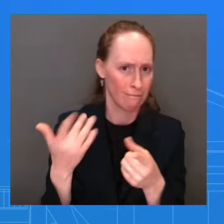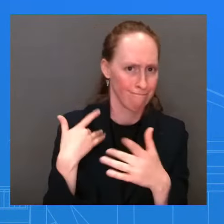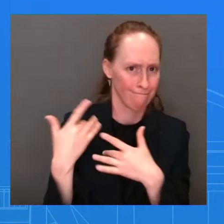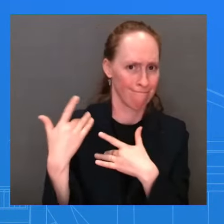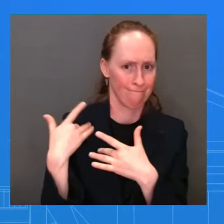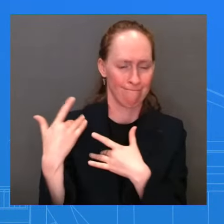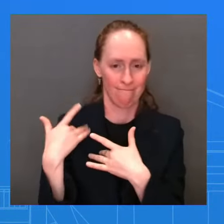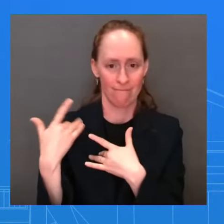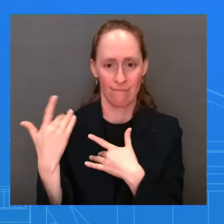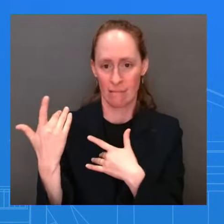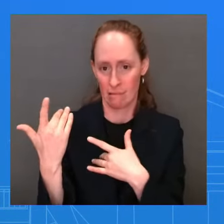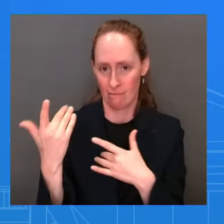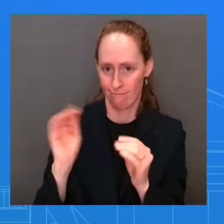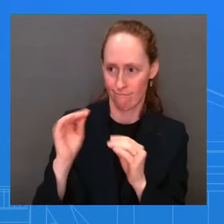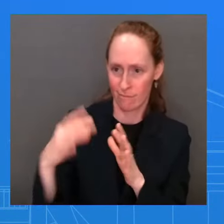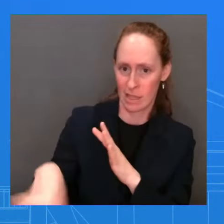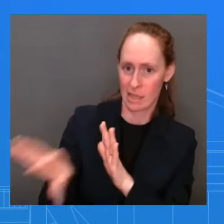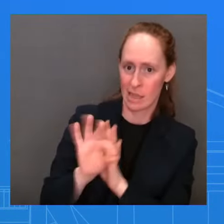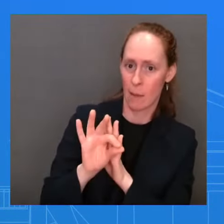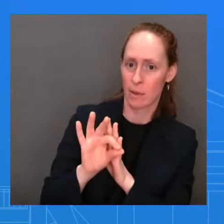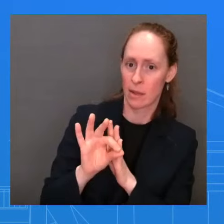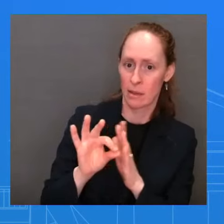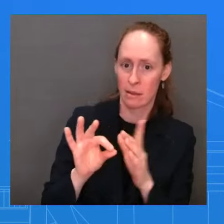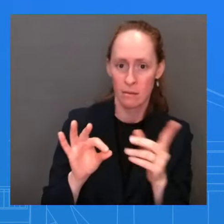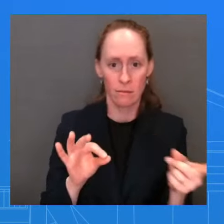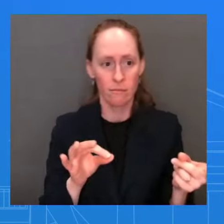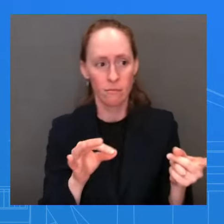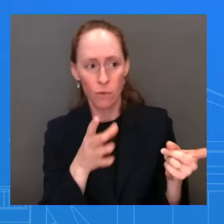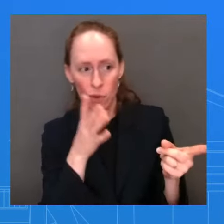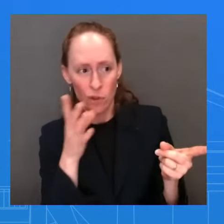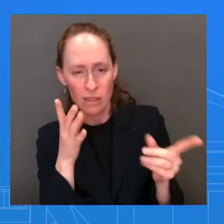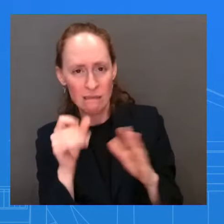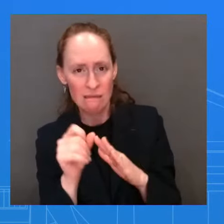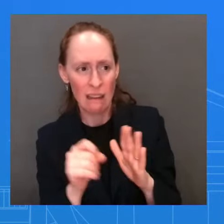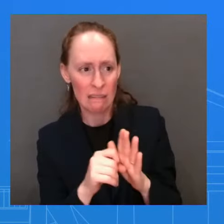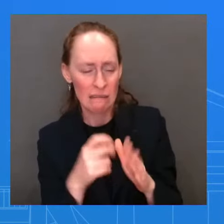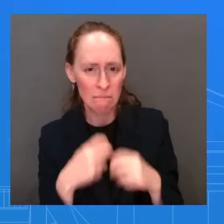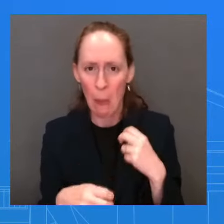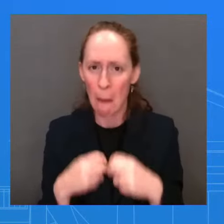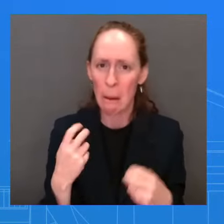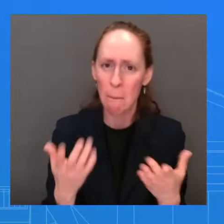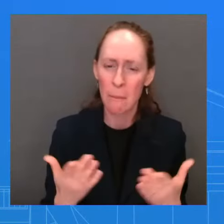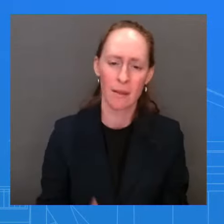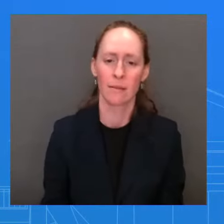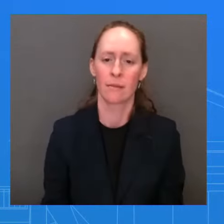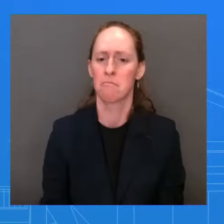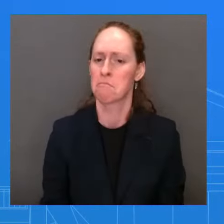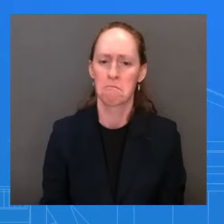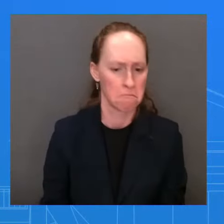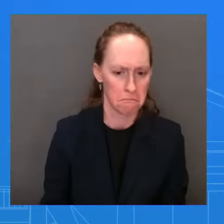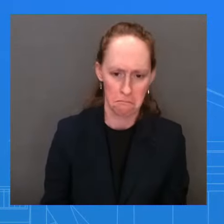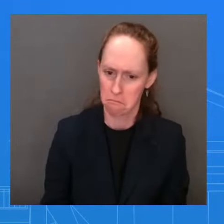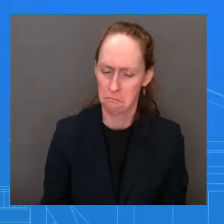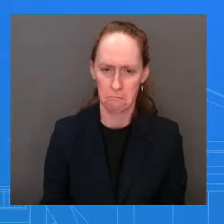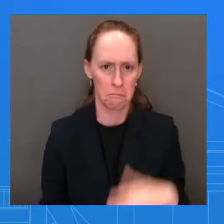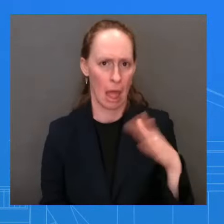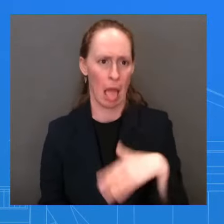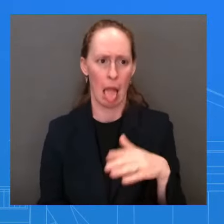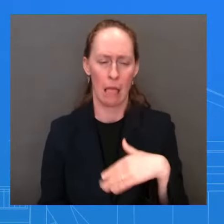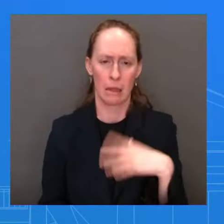Ms. Jean-Pierre: So I actually have not seen Senator Tester's -- that story on Senator Tester. Look, we're going to continue -- the commitment that we have here is going to continue.